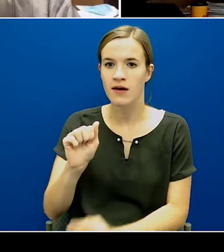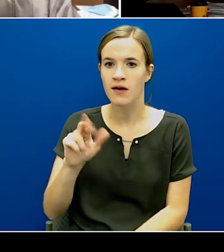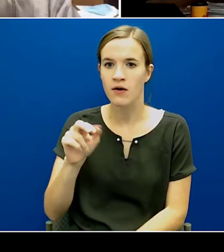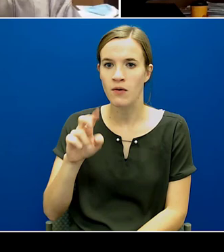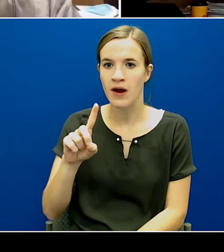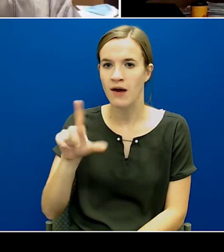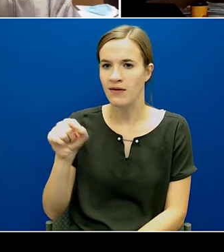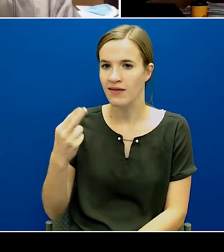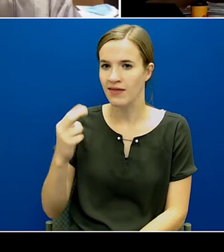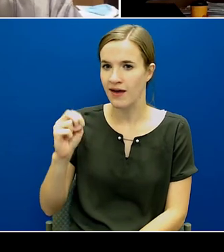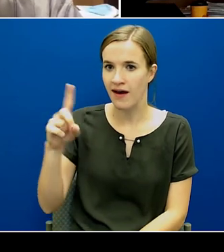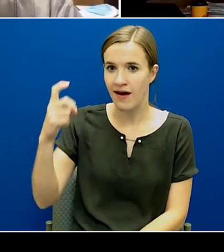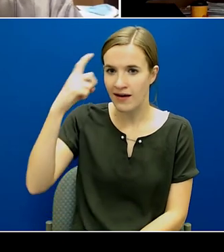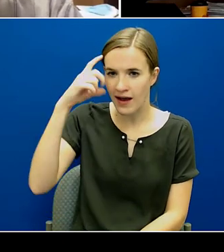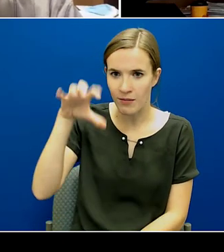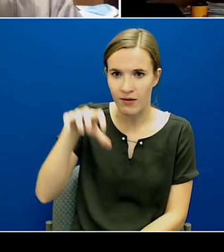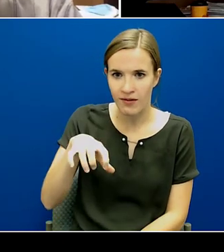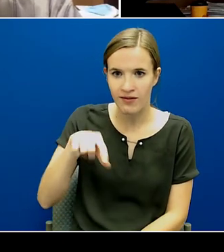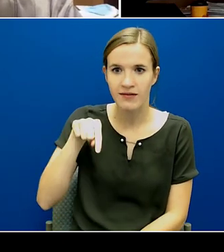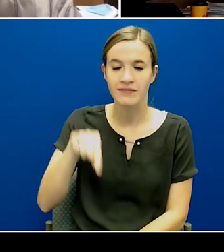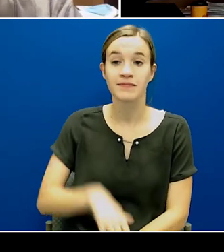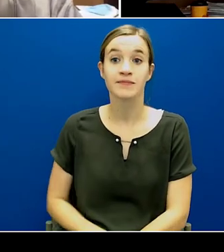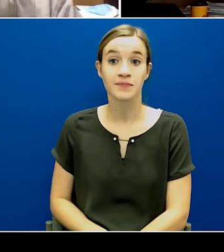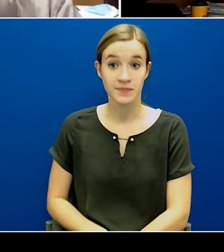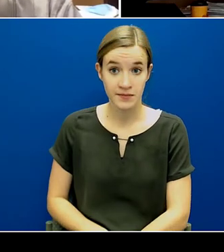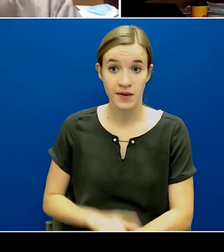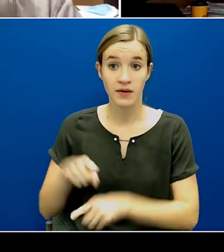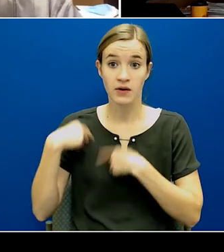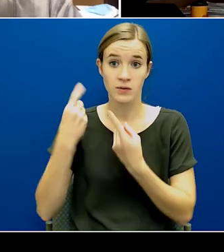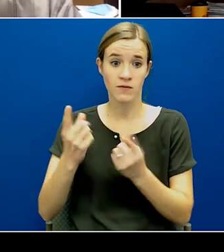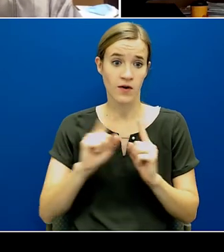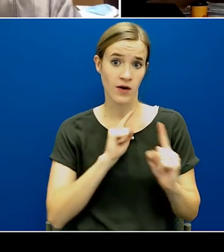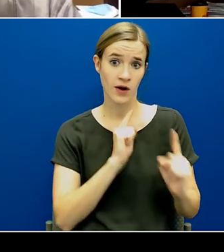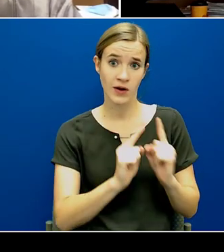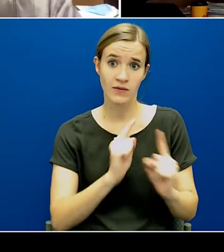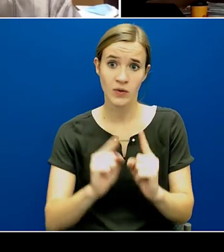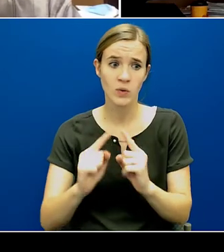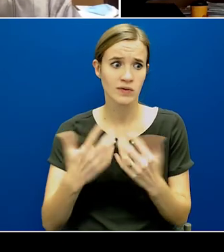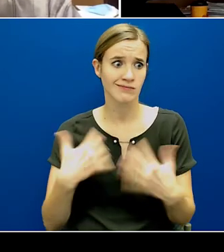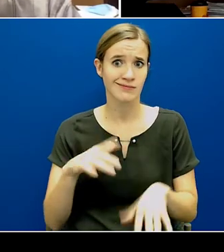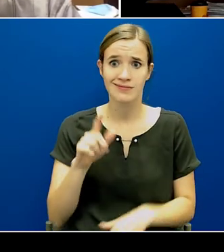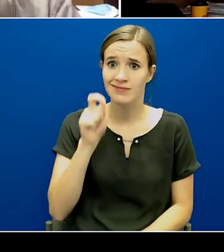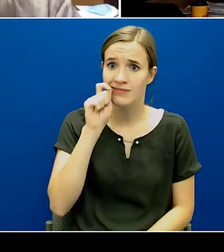fascinating looks at people's lives and the difference the Americans with Disabilities